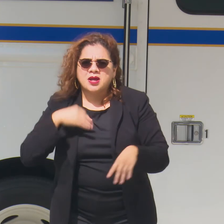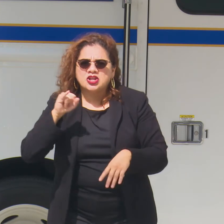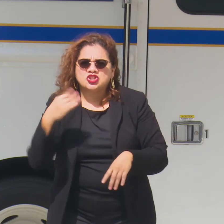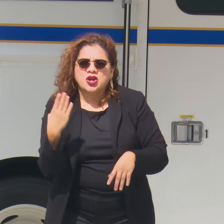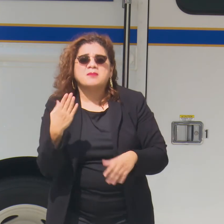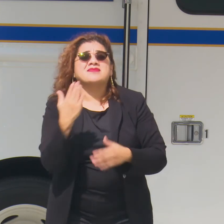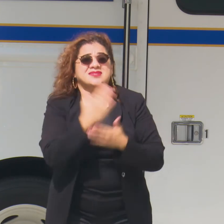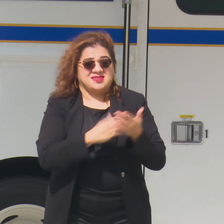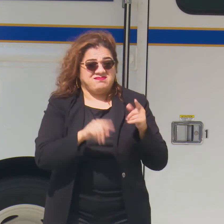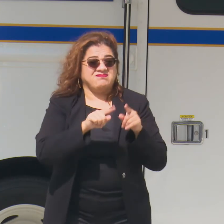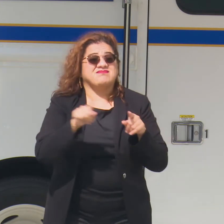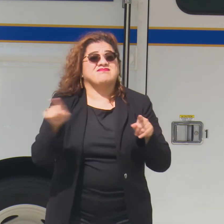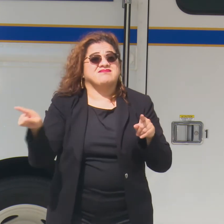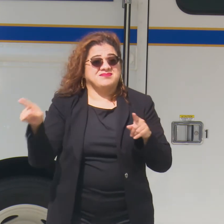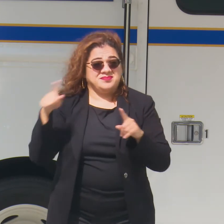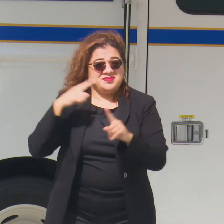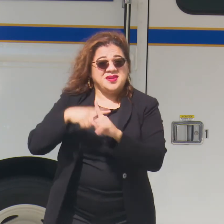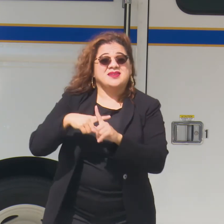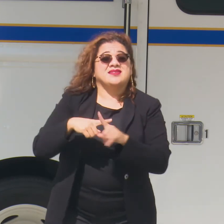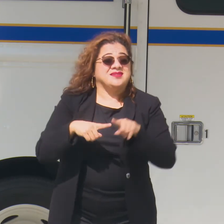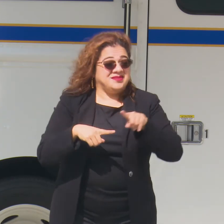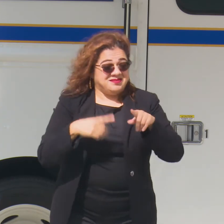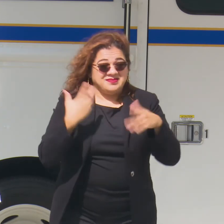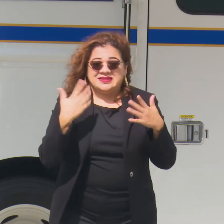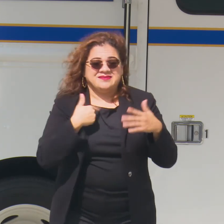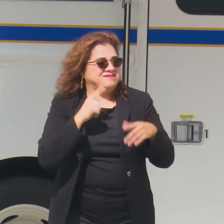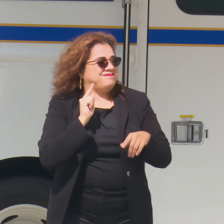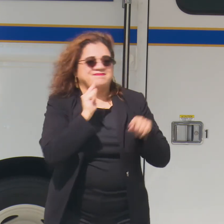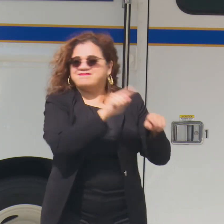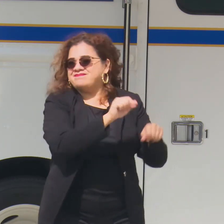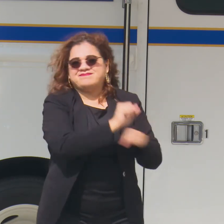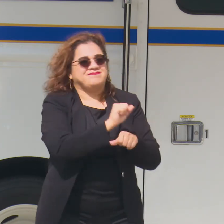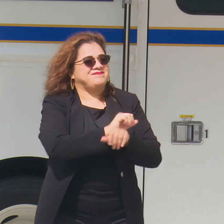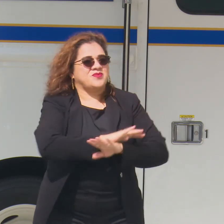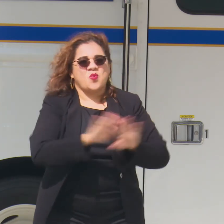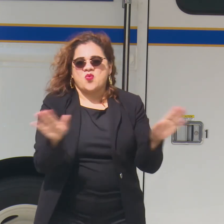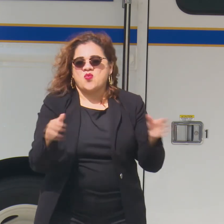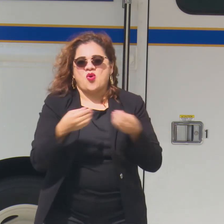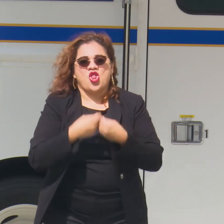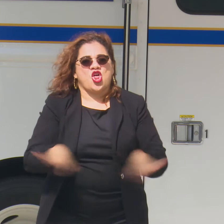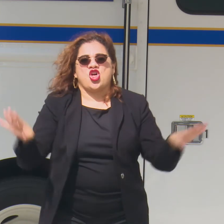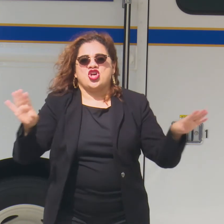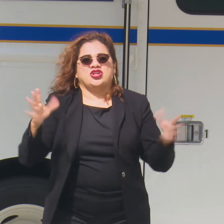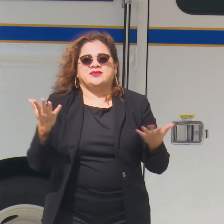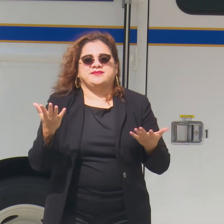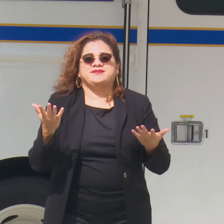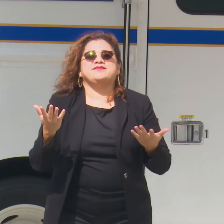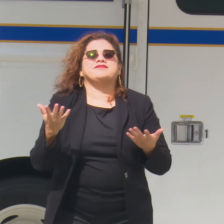jobs or who, who have suddenly you know maybe tested positive, went into quarantine, and then weren't taken back.